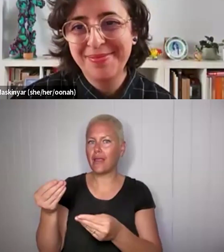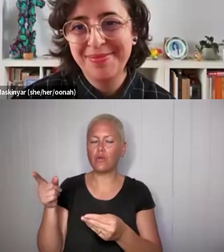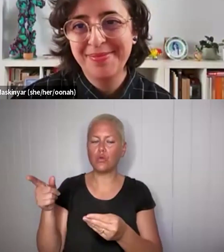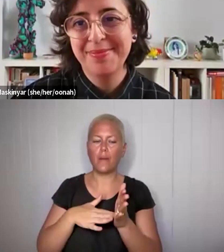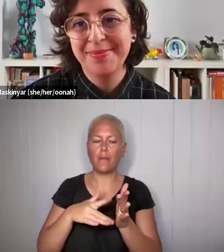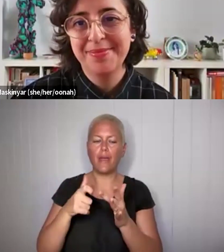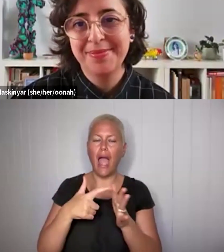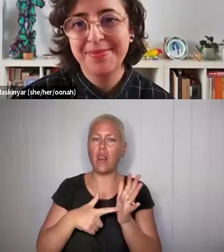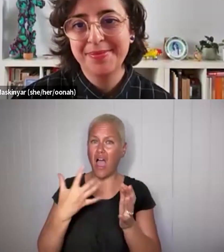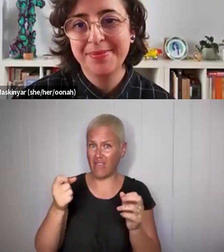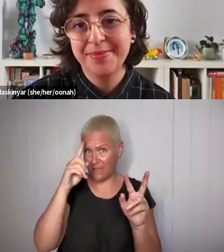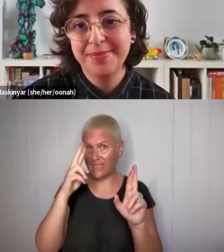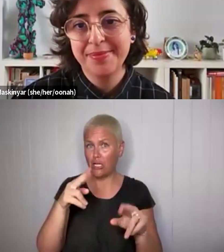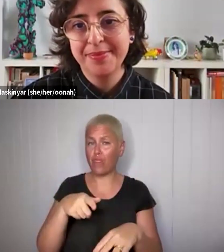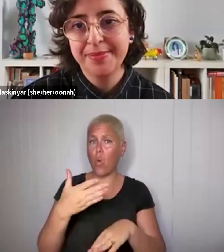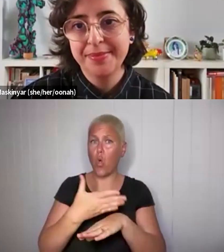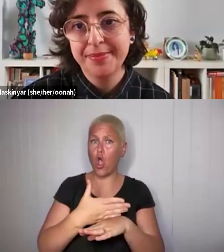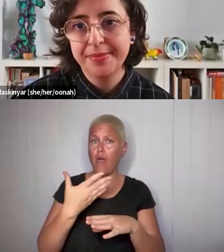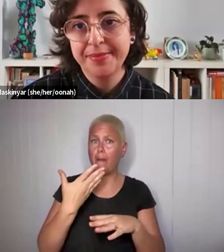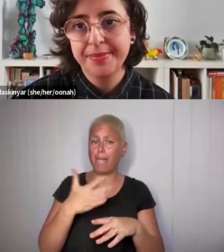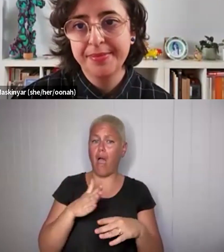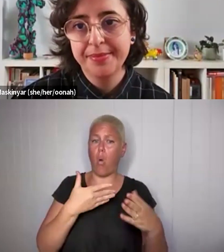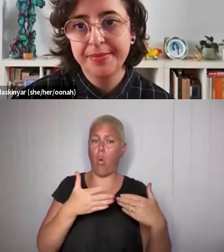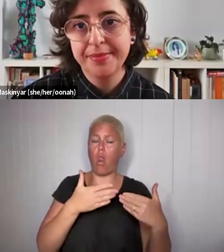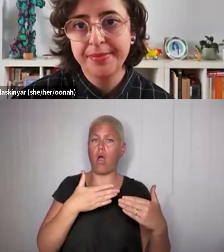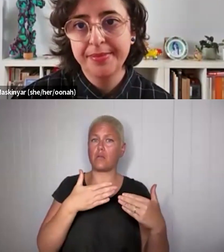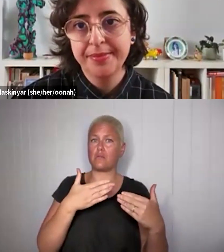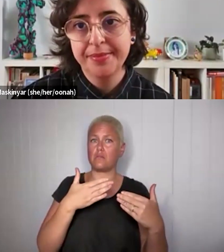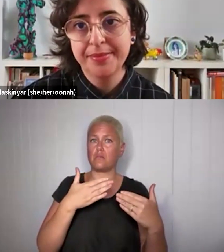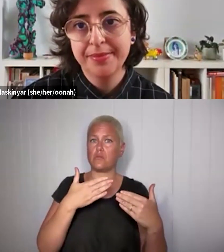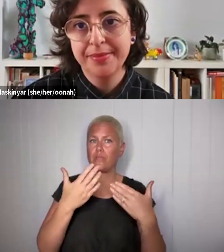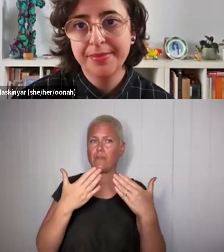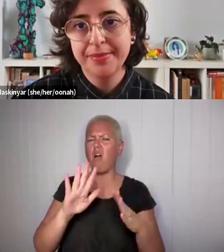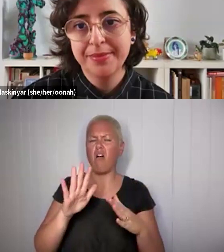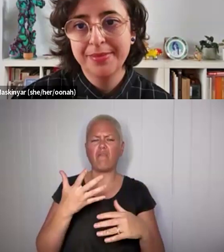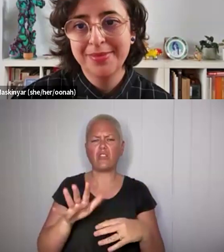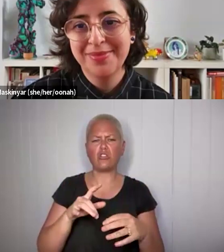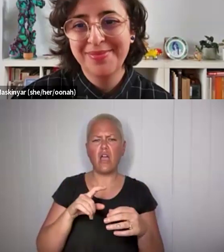expectation that the work will be exhibited... we've done that. I am reading out loud and